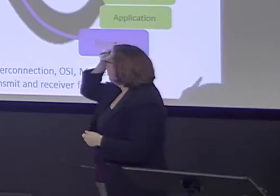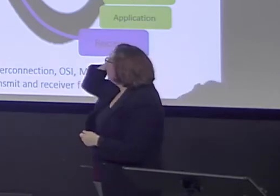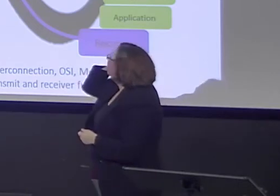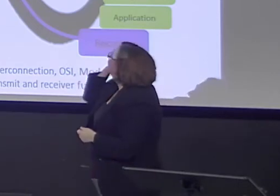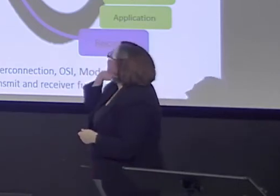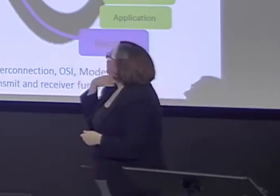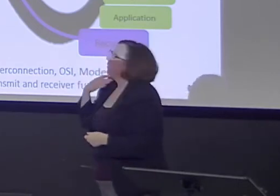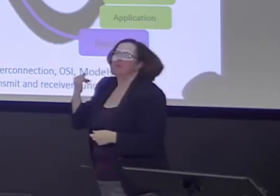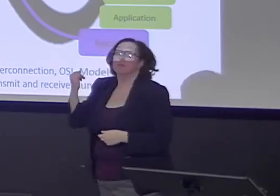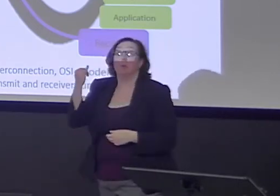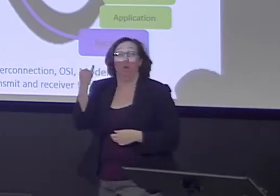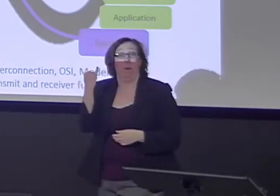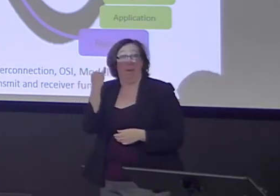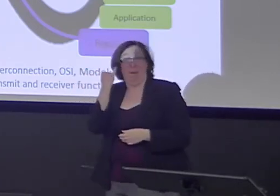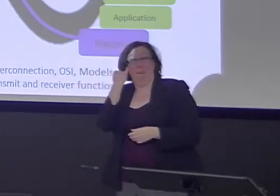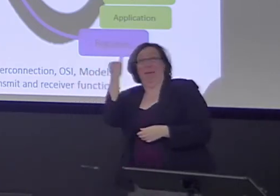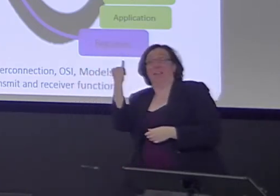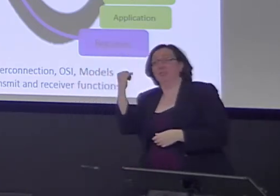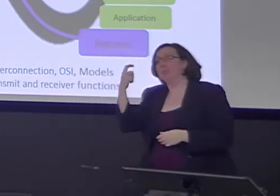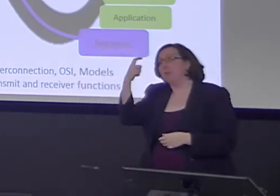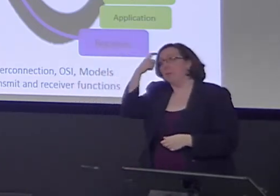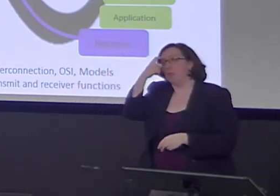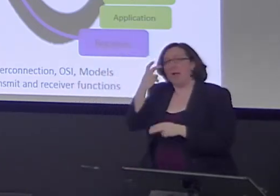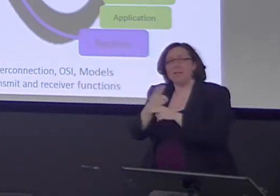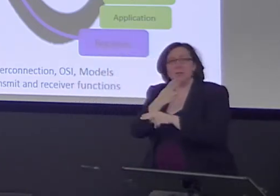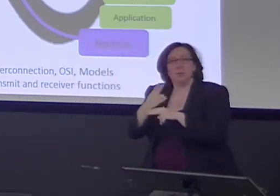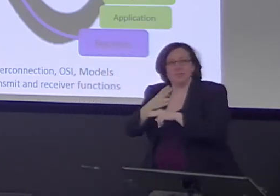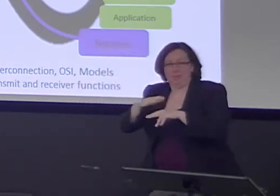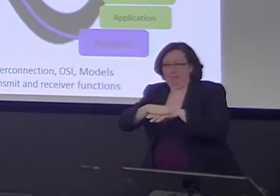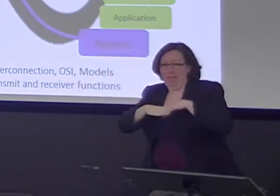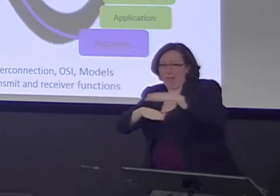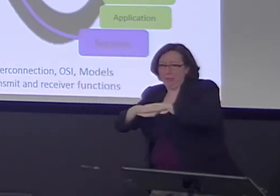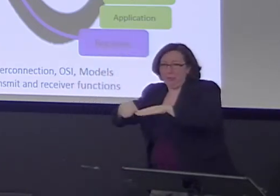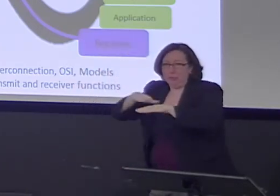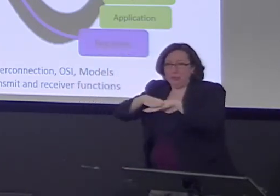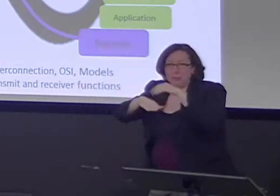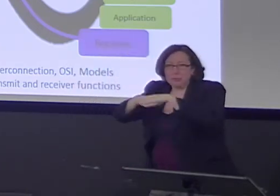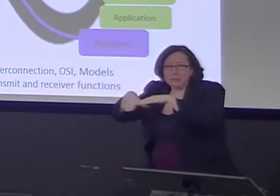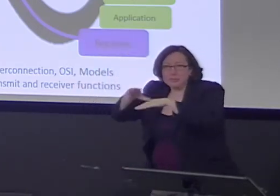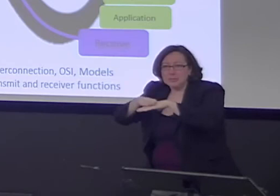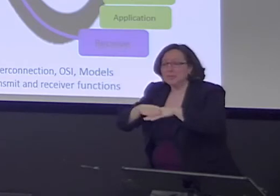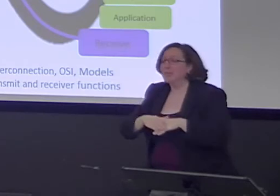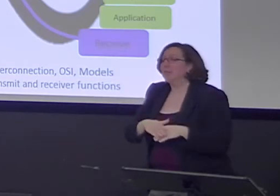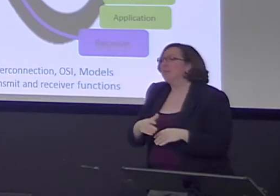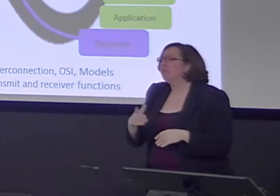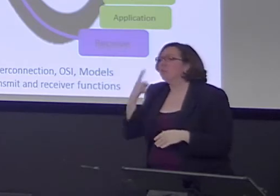layers, systems of activity that have been laid out by these engineers